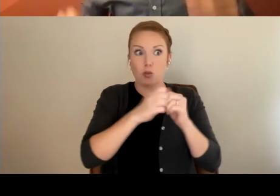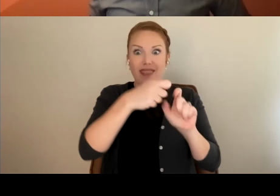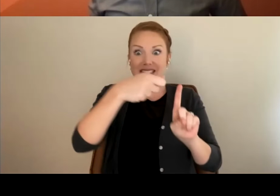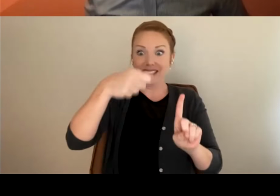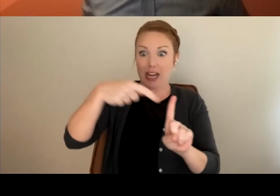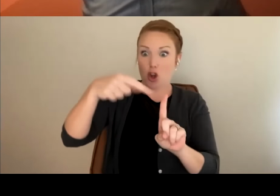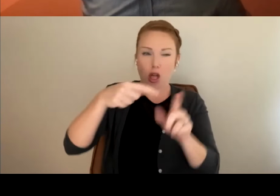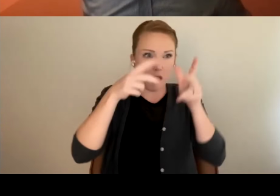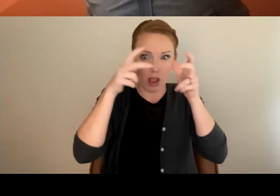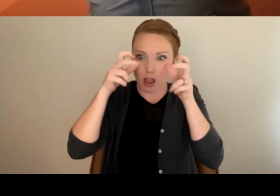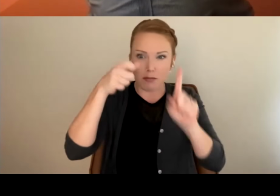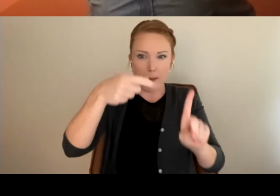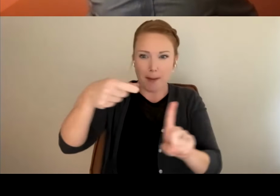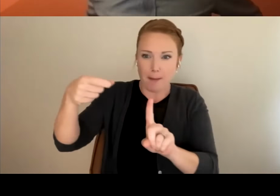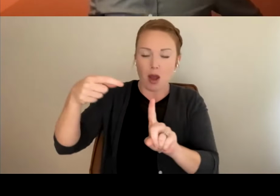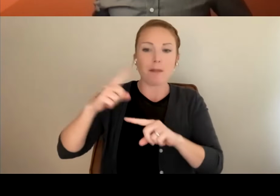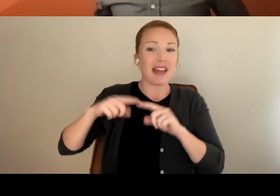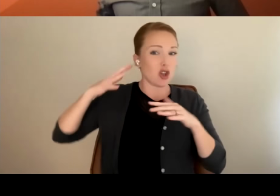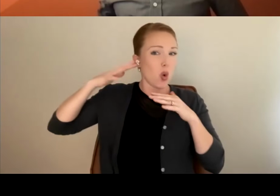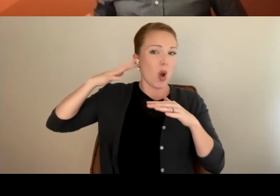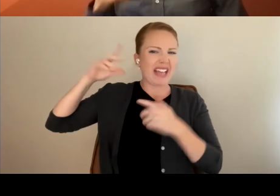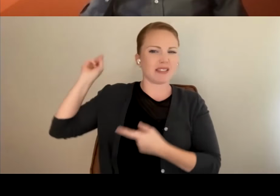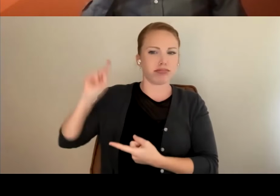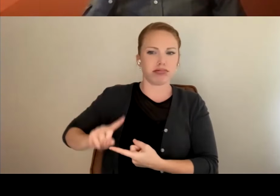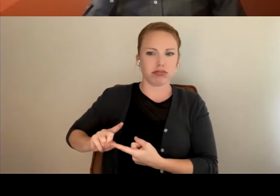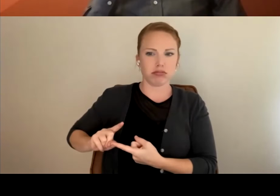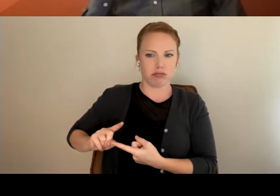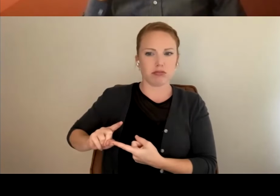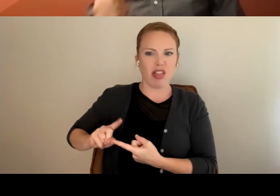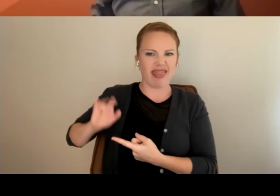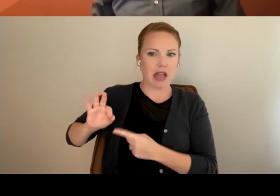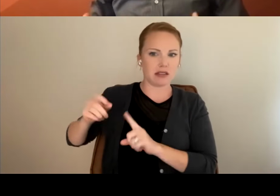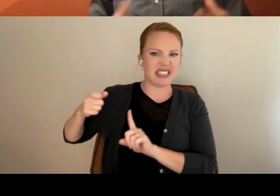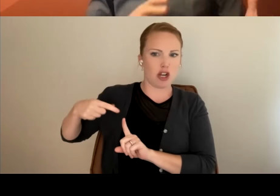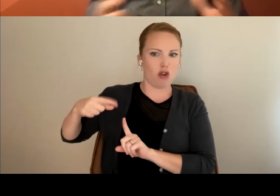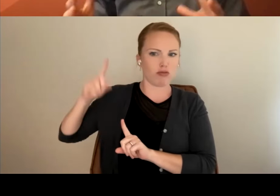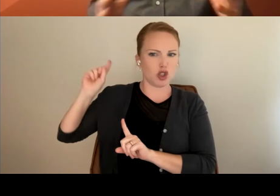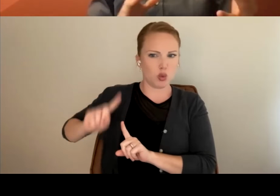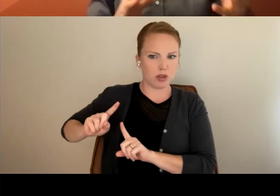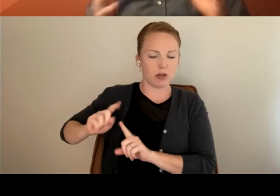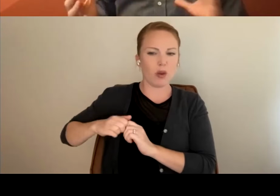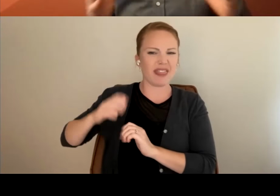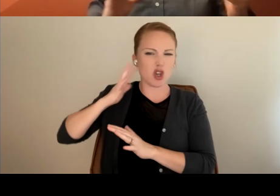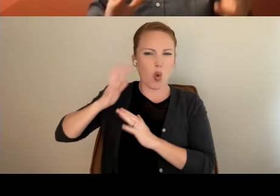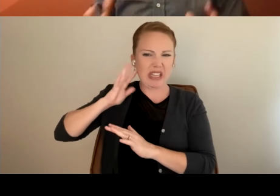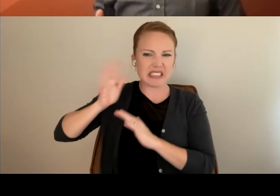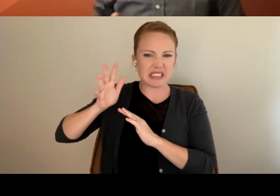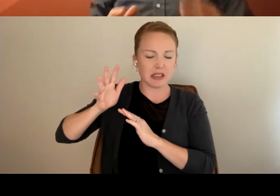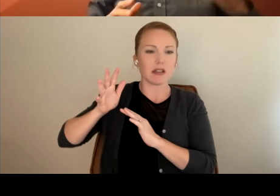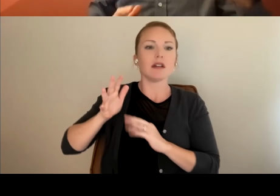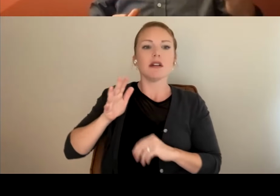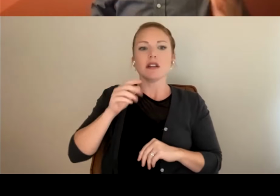the bits that are associated with noise, okay? And this has special considerations dealing